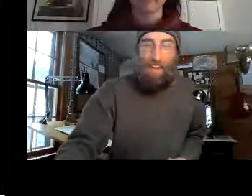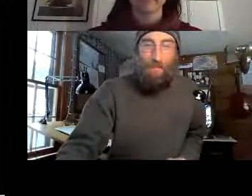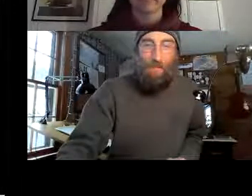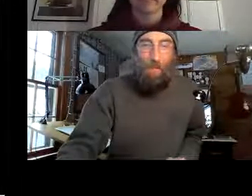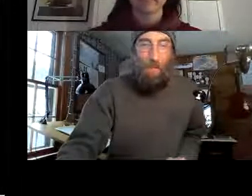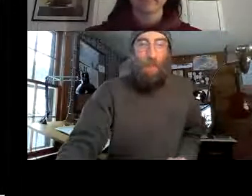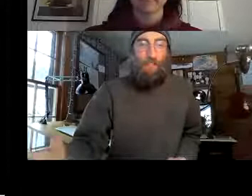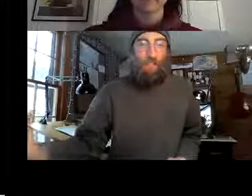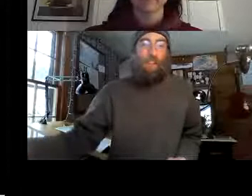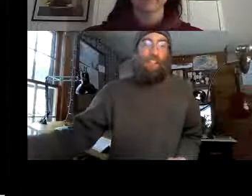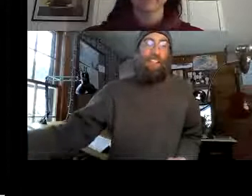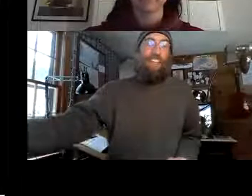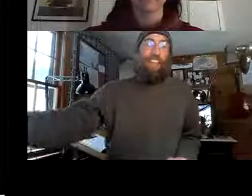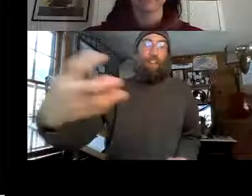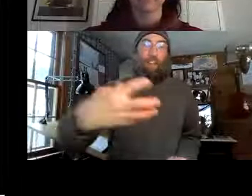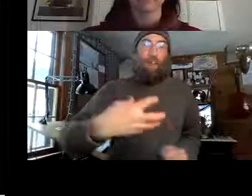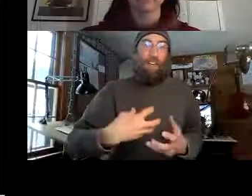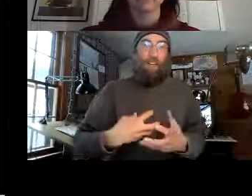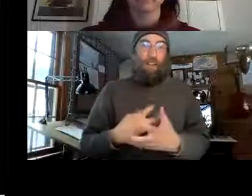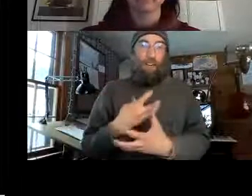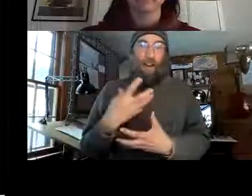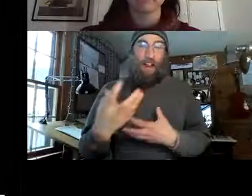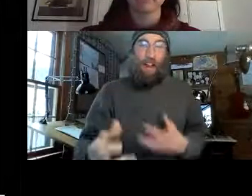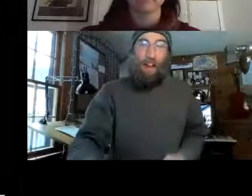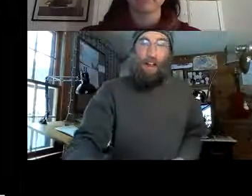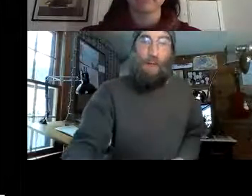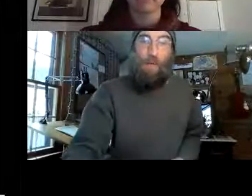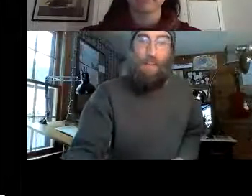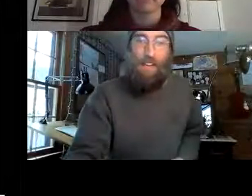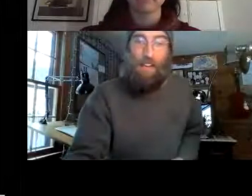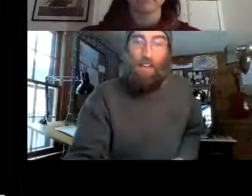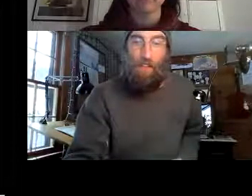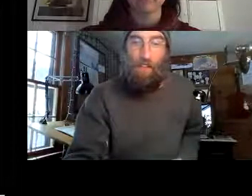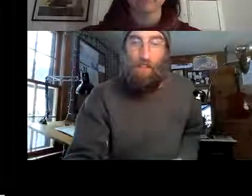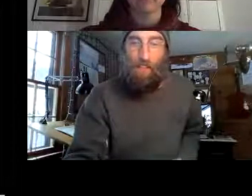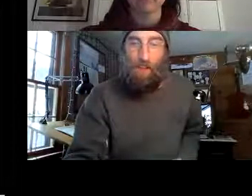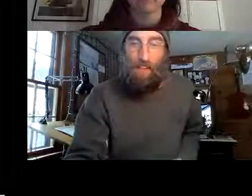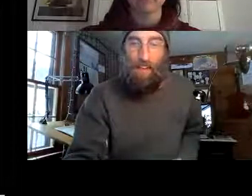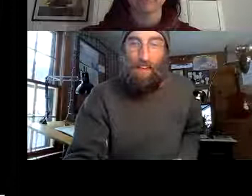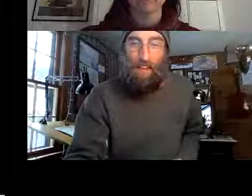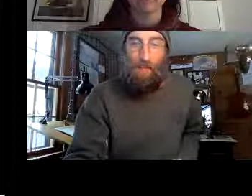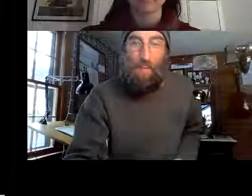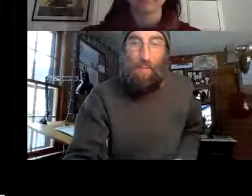Um, and what stories is he then going to encounter, and and how will they tell their life stories?